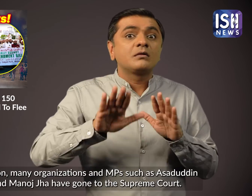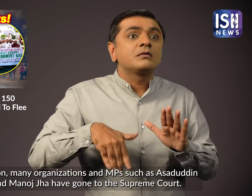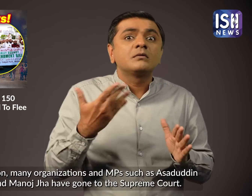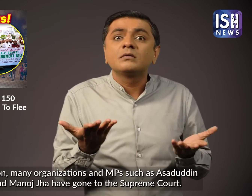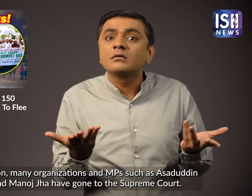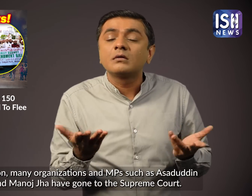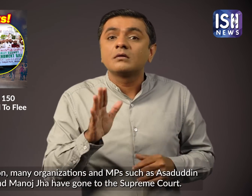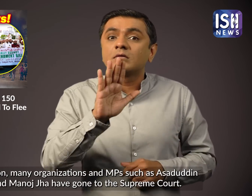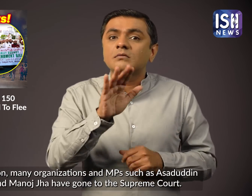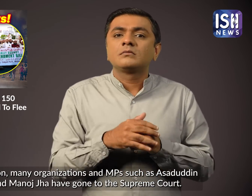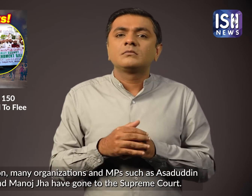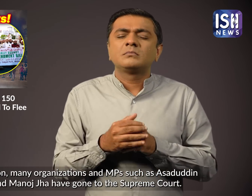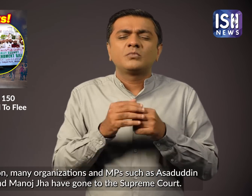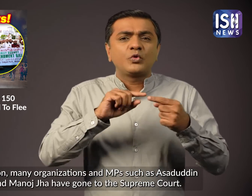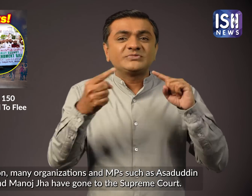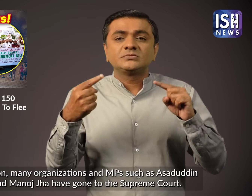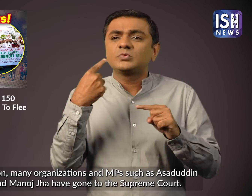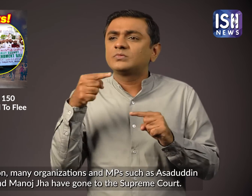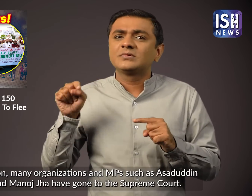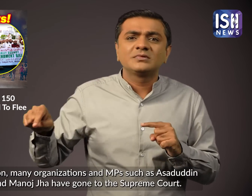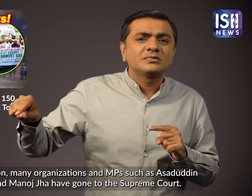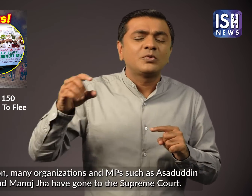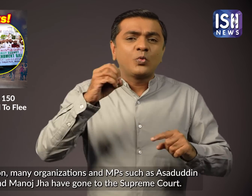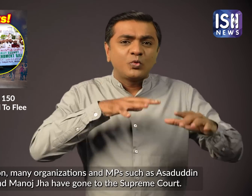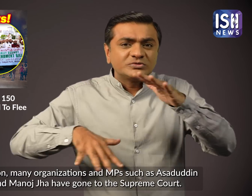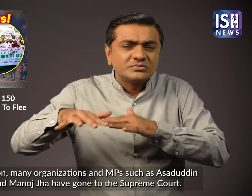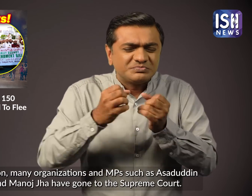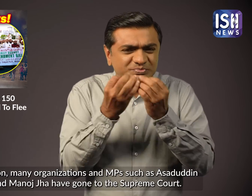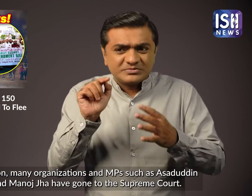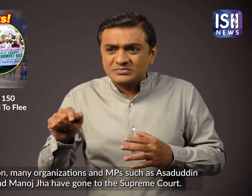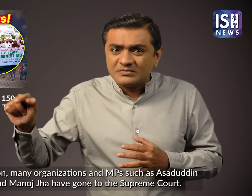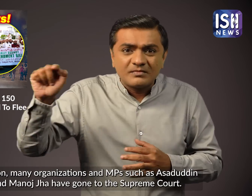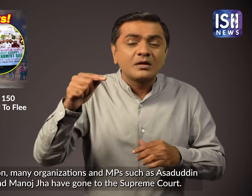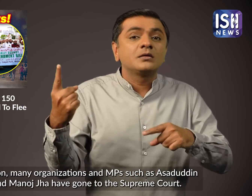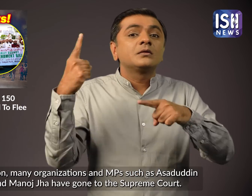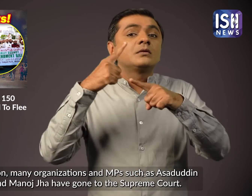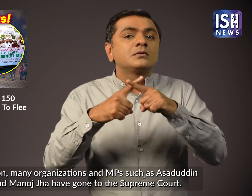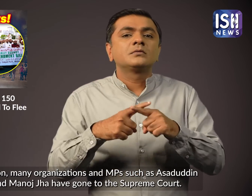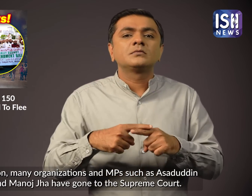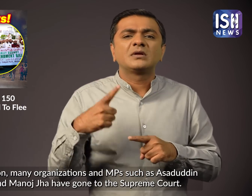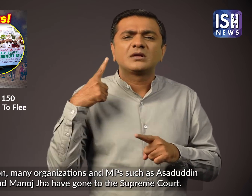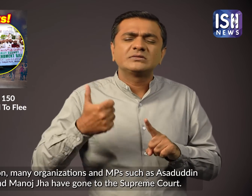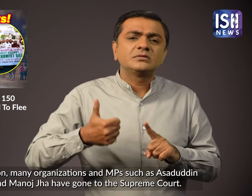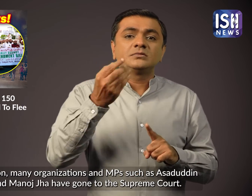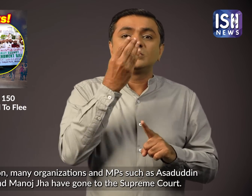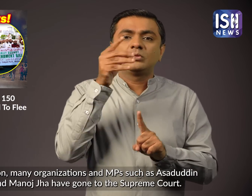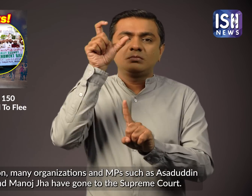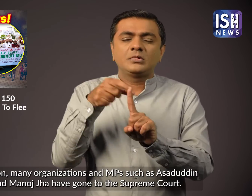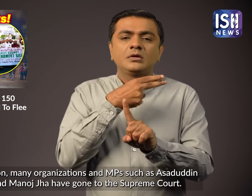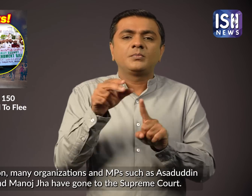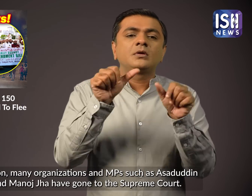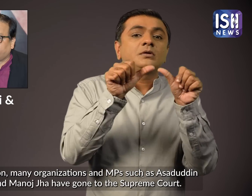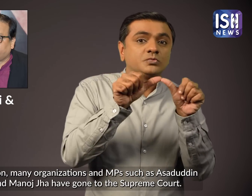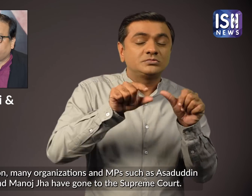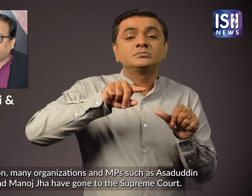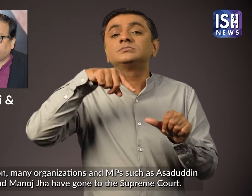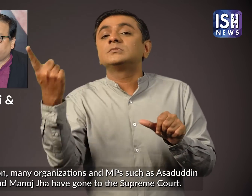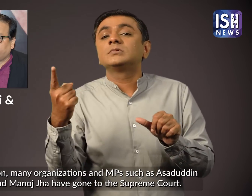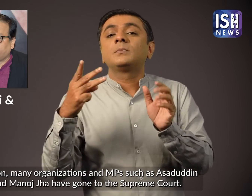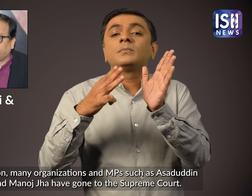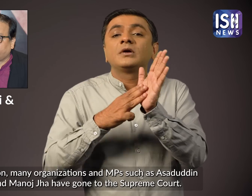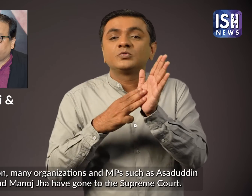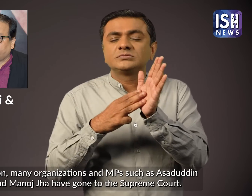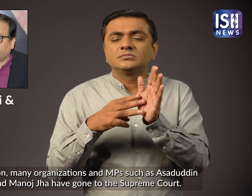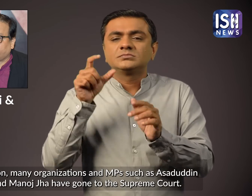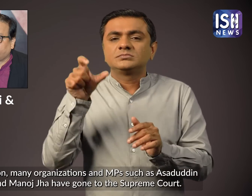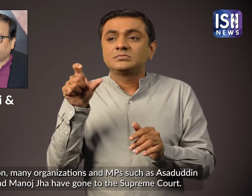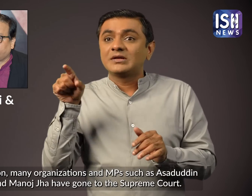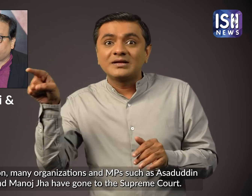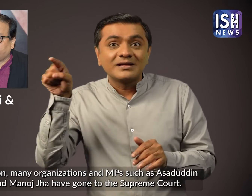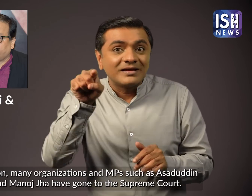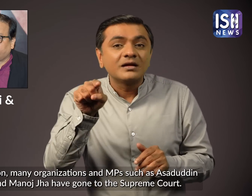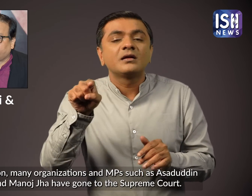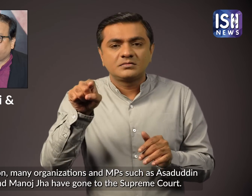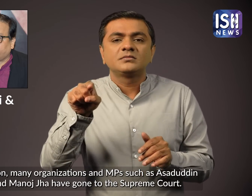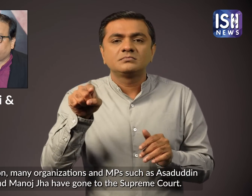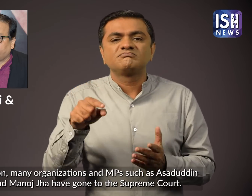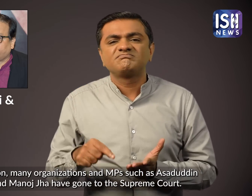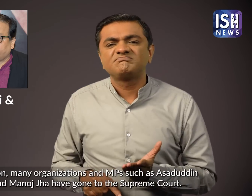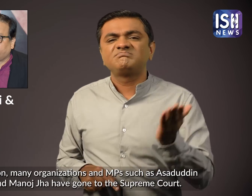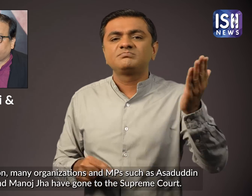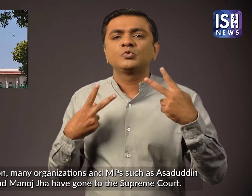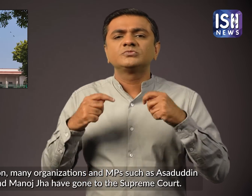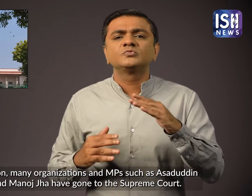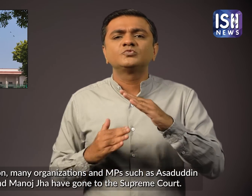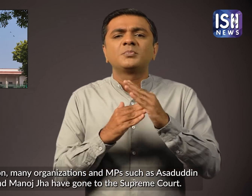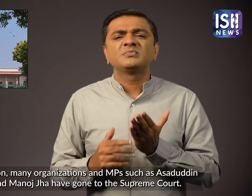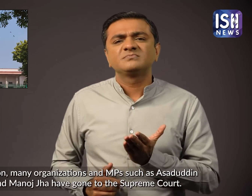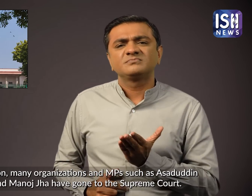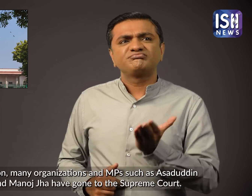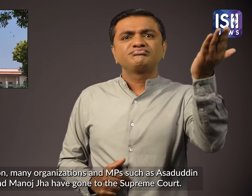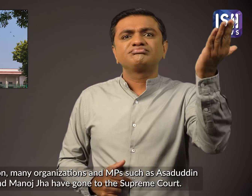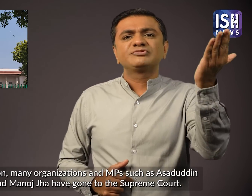The opposition, many organizations and MPs such as Asaduddin Owaisi and Manoj Jha have gone to the Supreme Court.